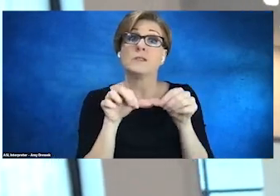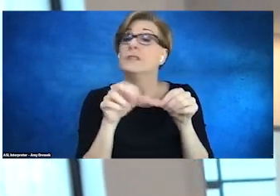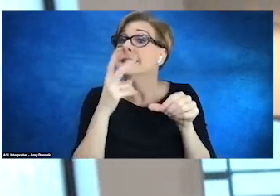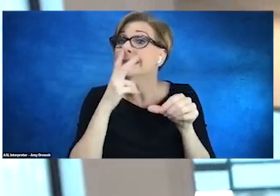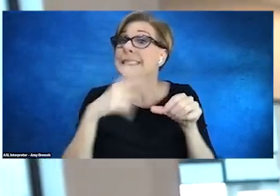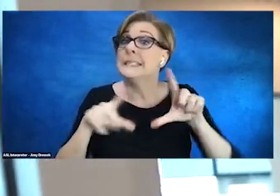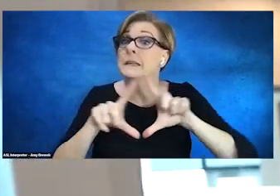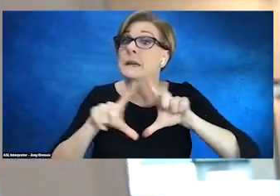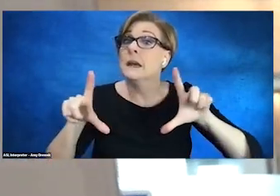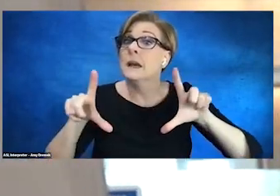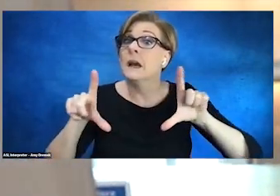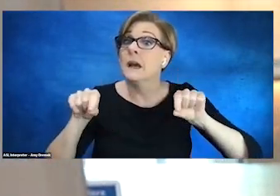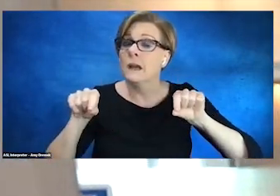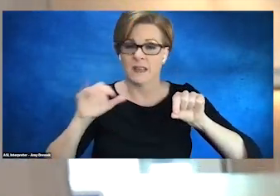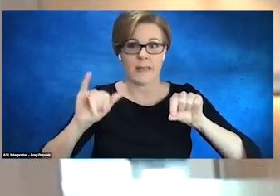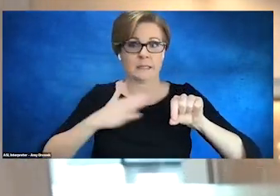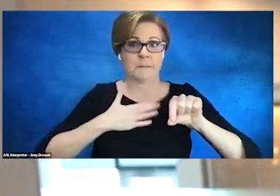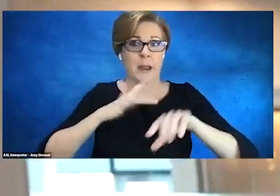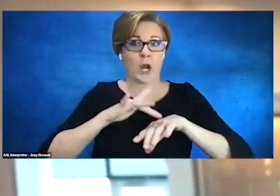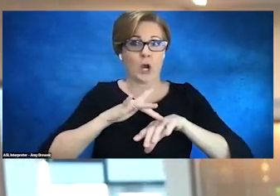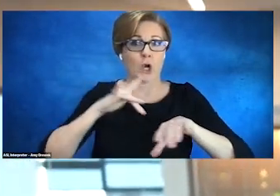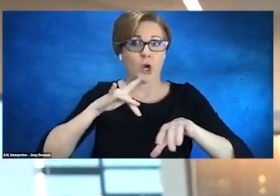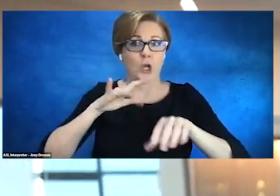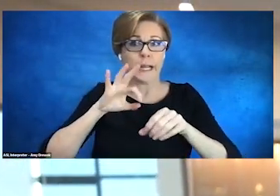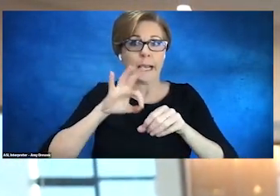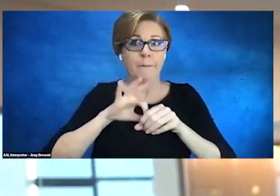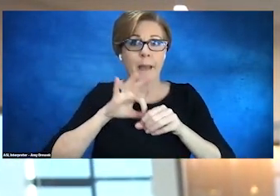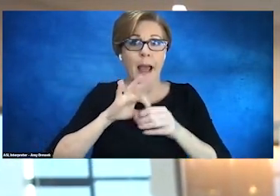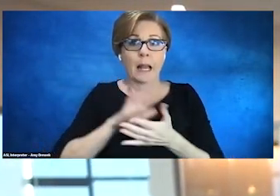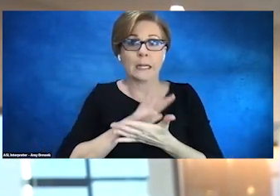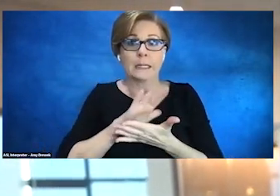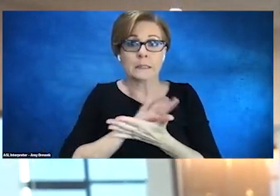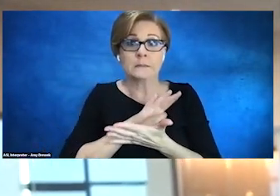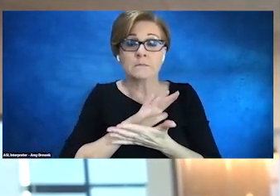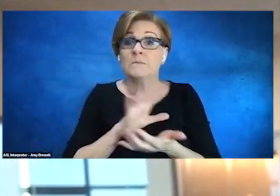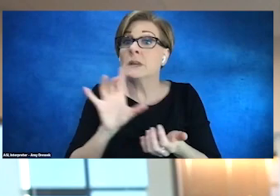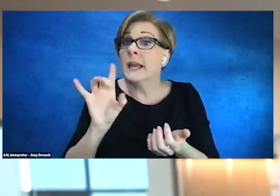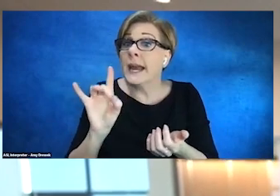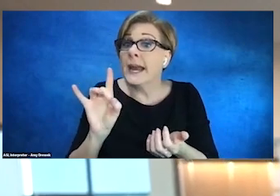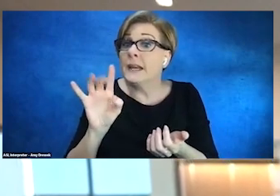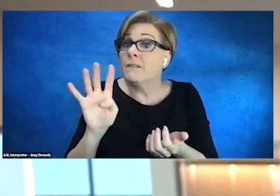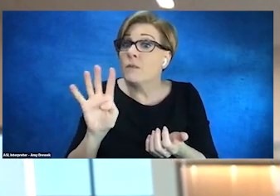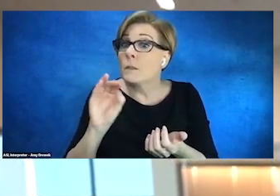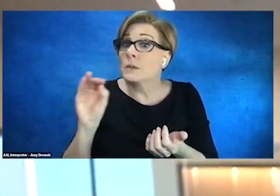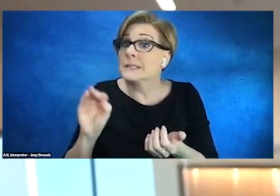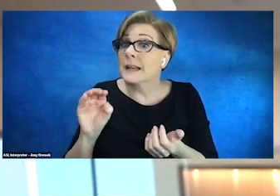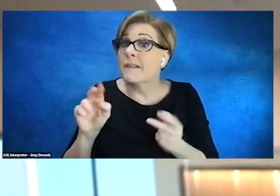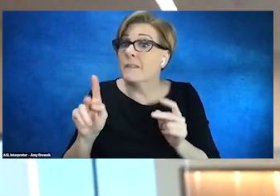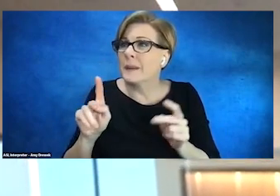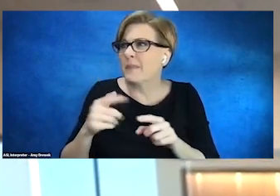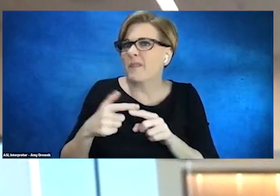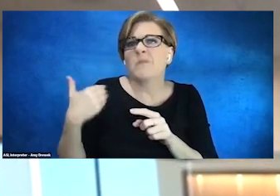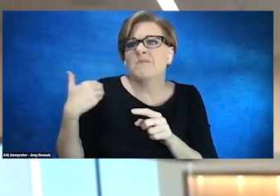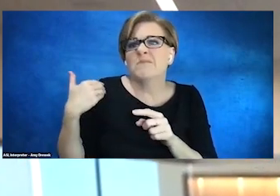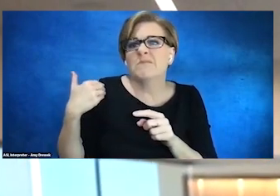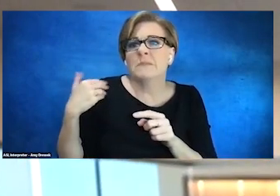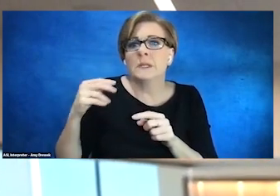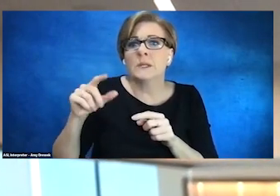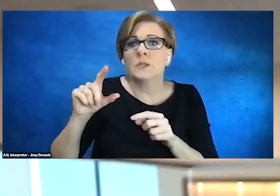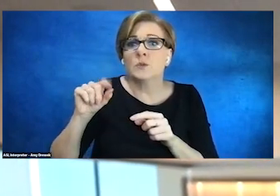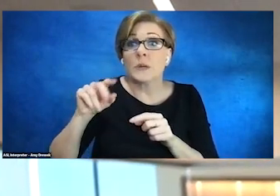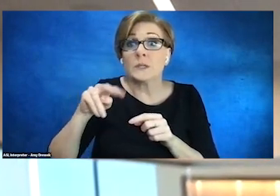see in my hand I have an early ballot, so about 84 percent of our voters in the 2022 general